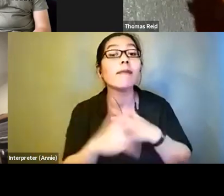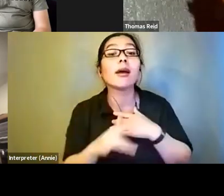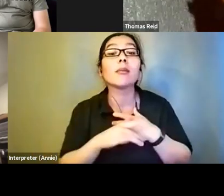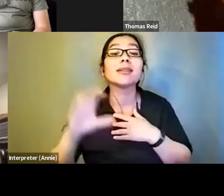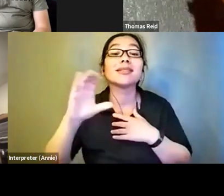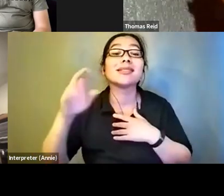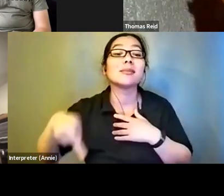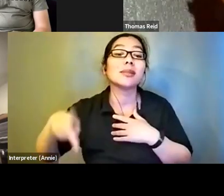@ski.org.